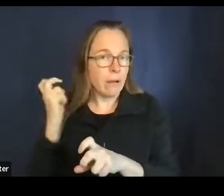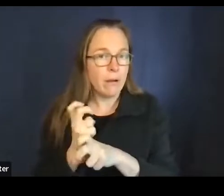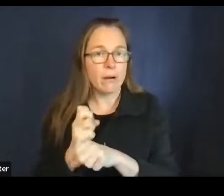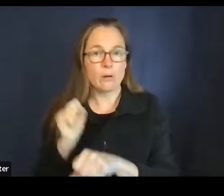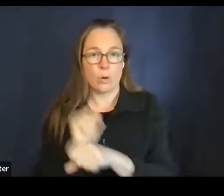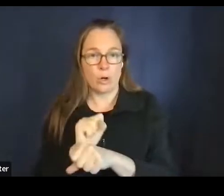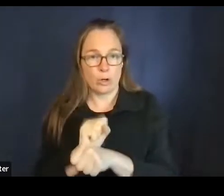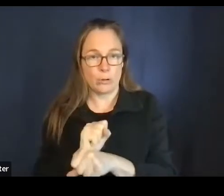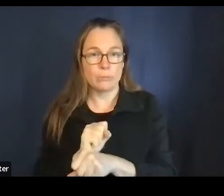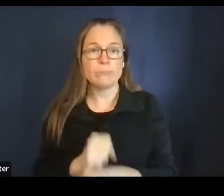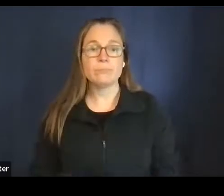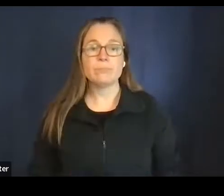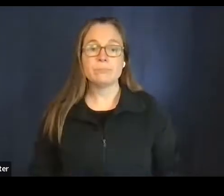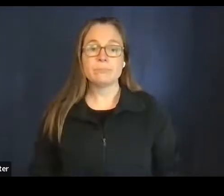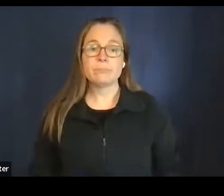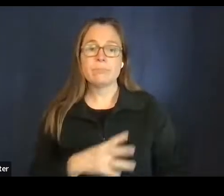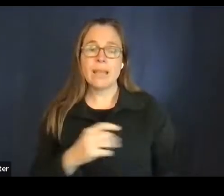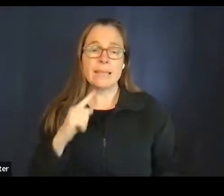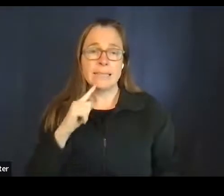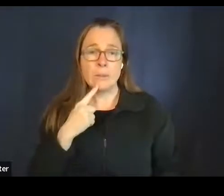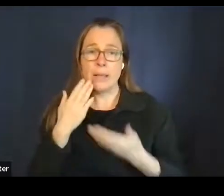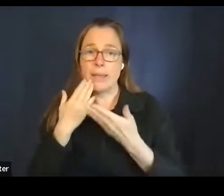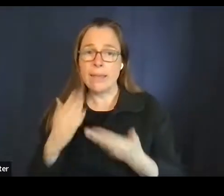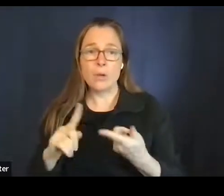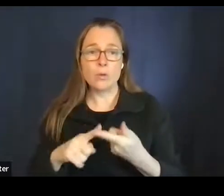We also want to share our sincere thanks to all of our community partners